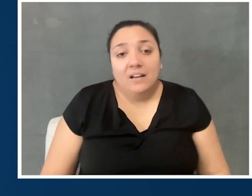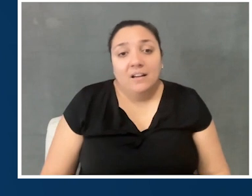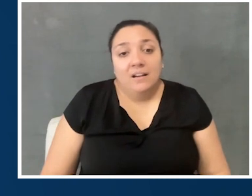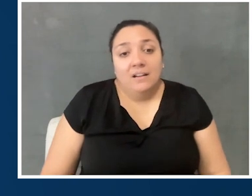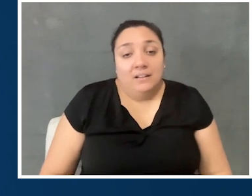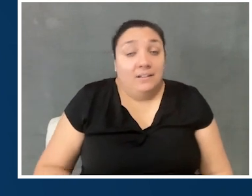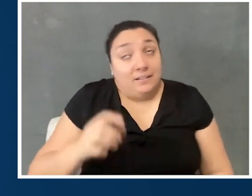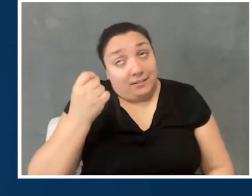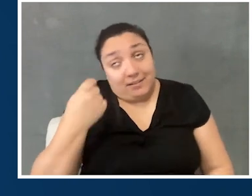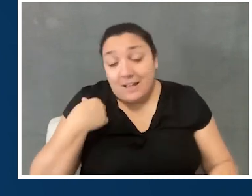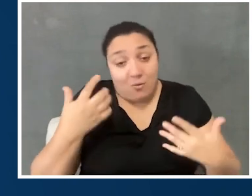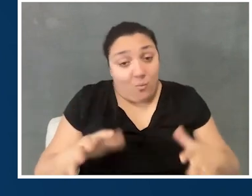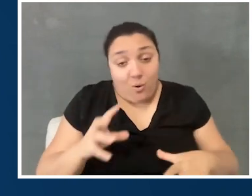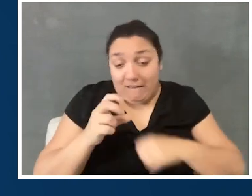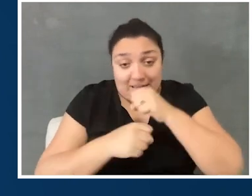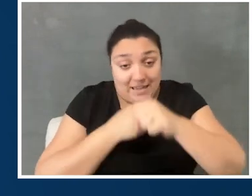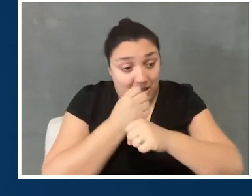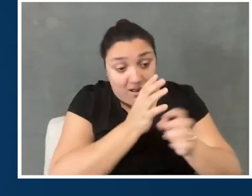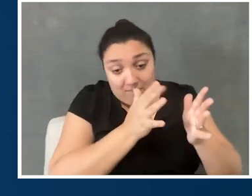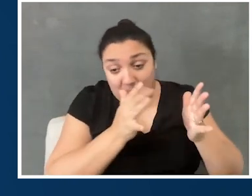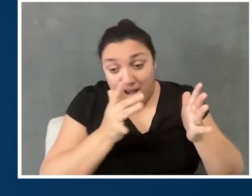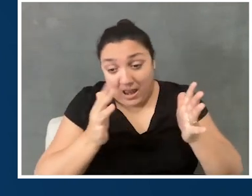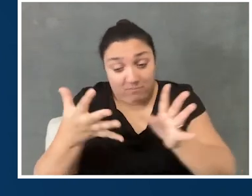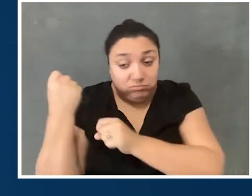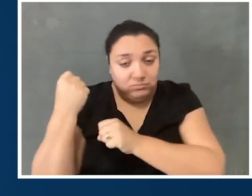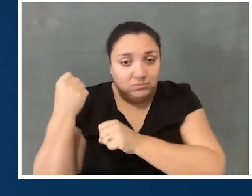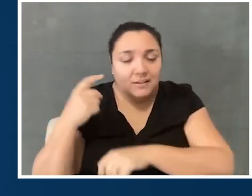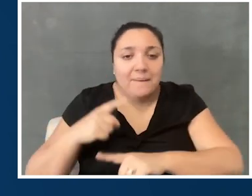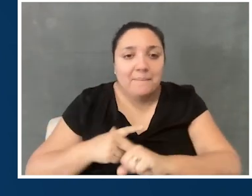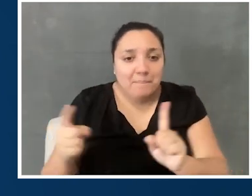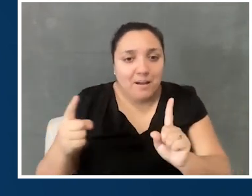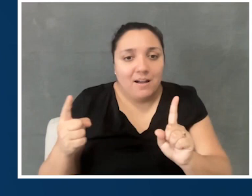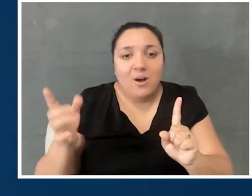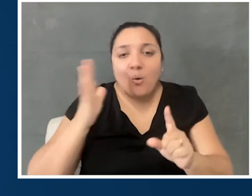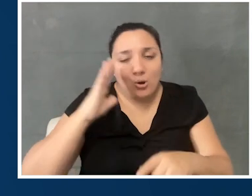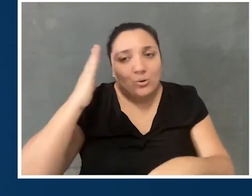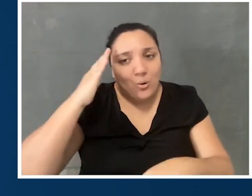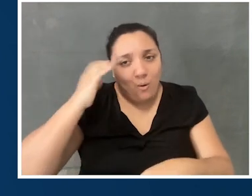the year going by that quickly. However, you and I'll be sitting here in 11 months saying,